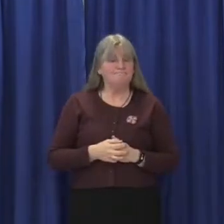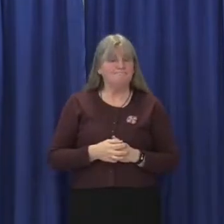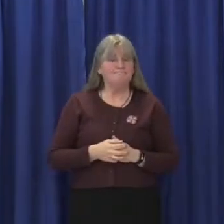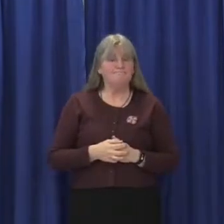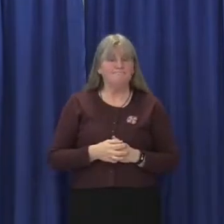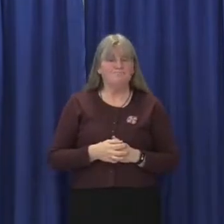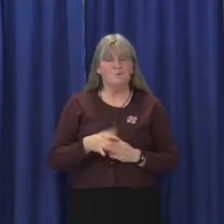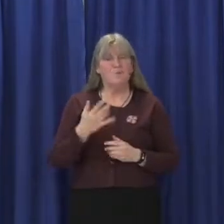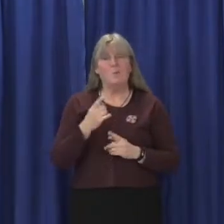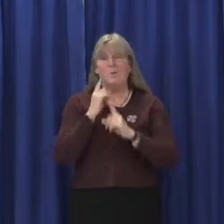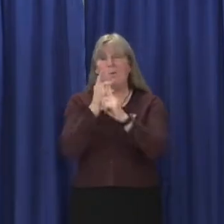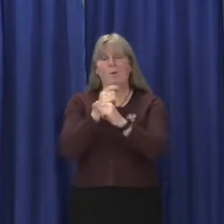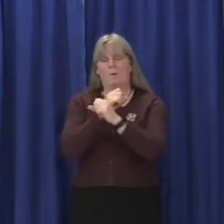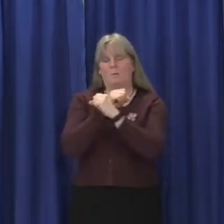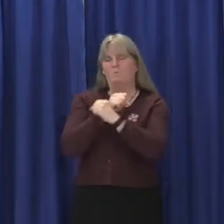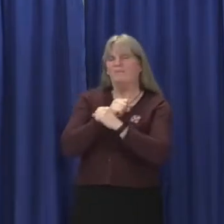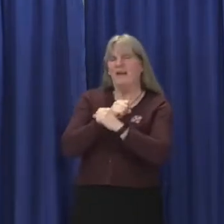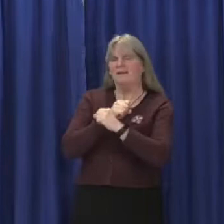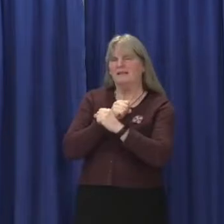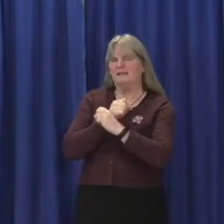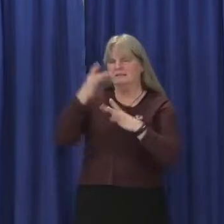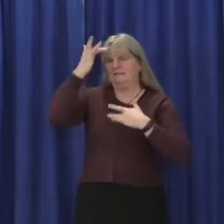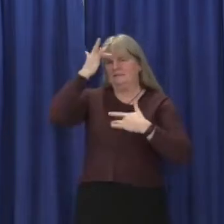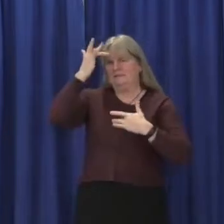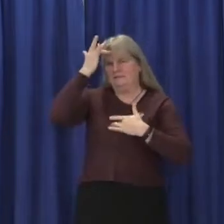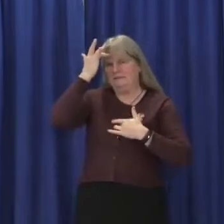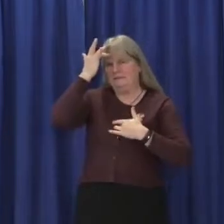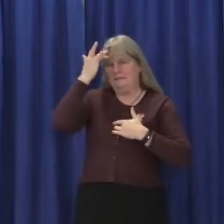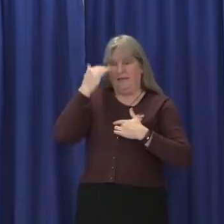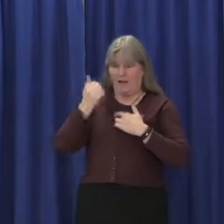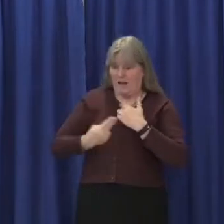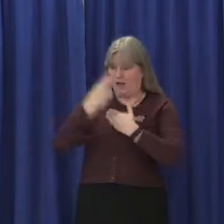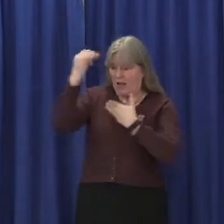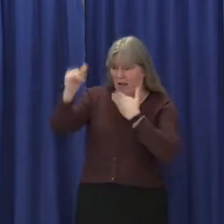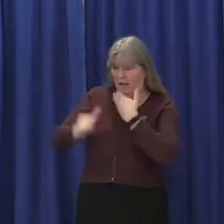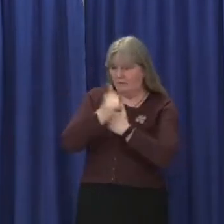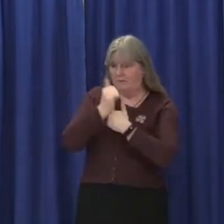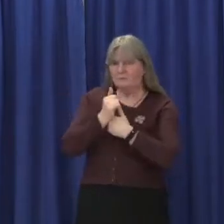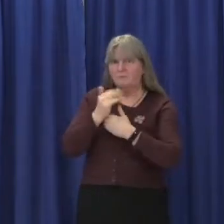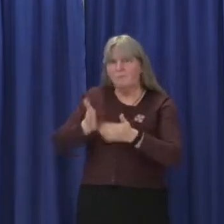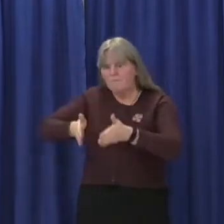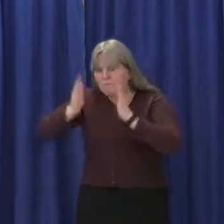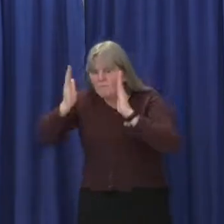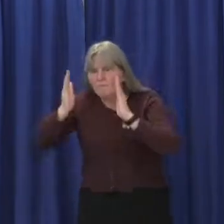of disease and helping those who are most at risk of severe outcomes.